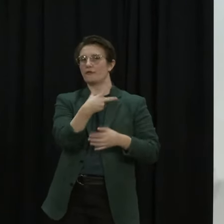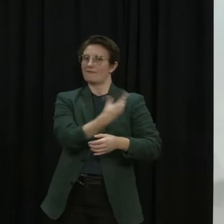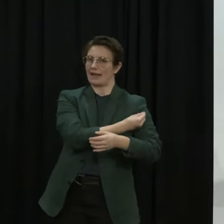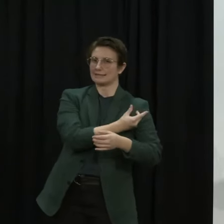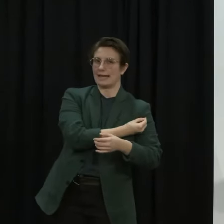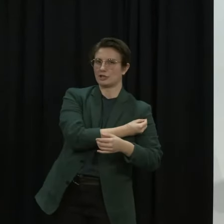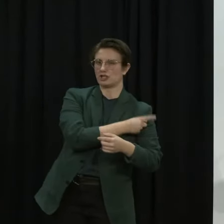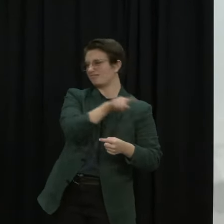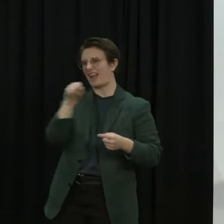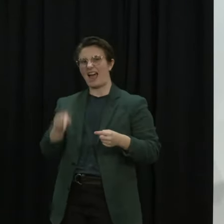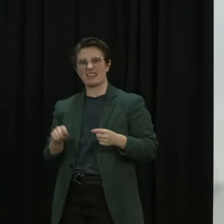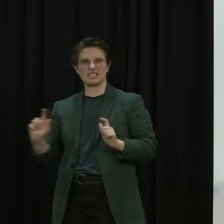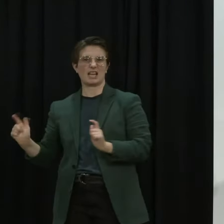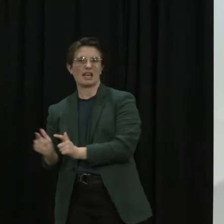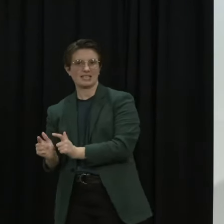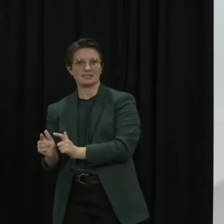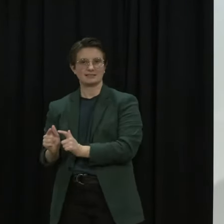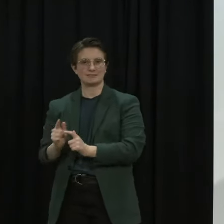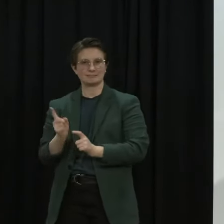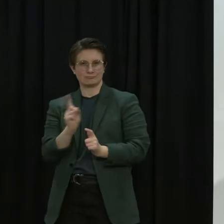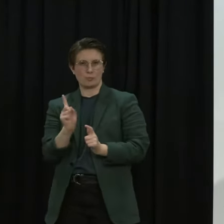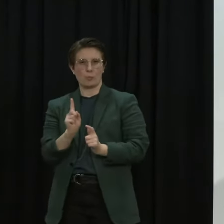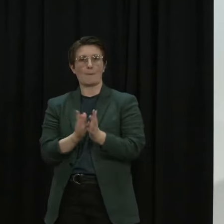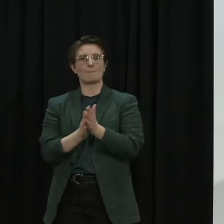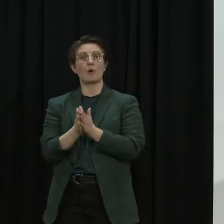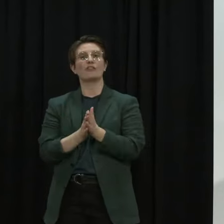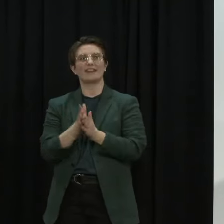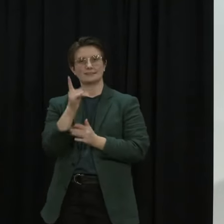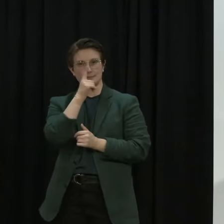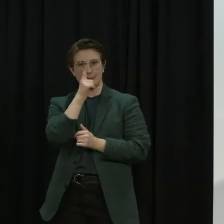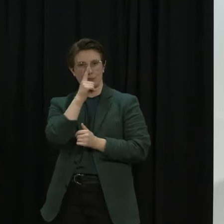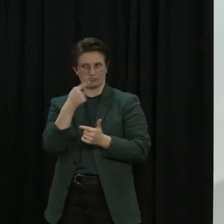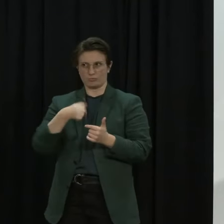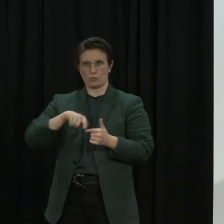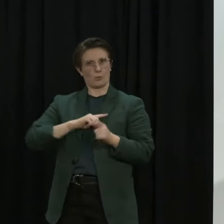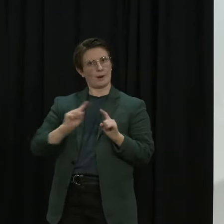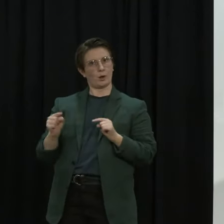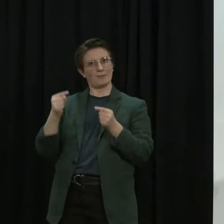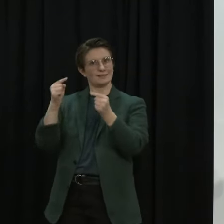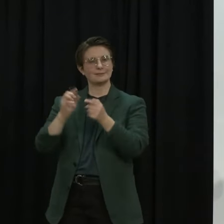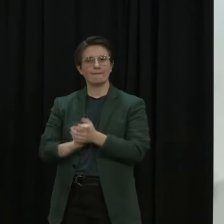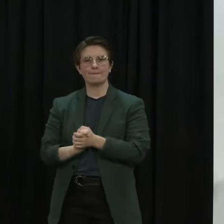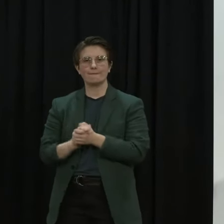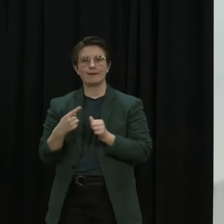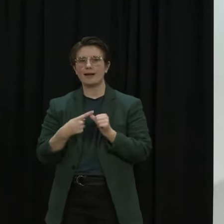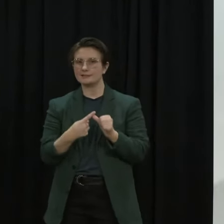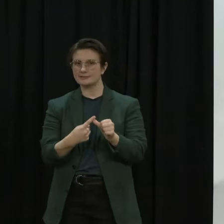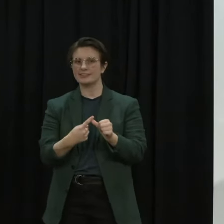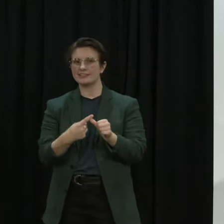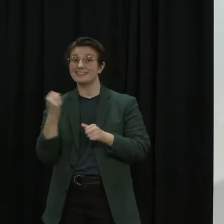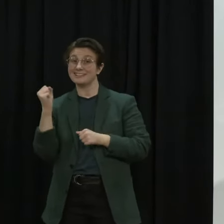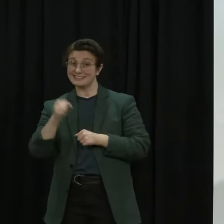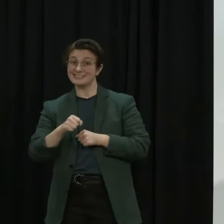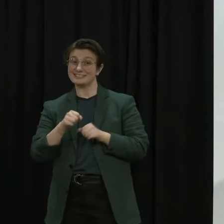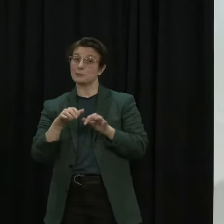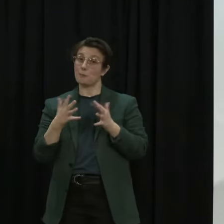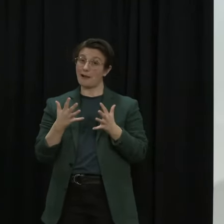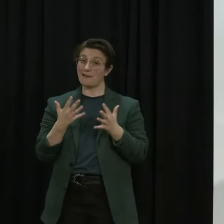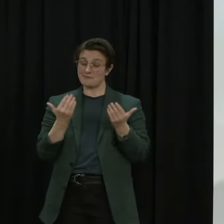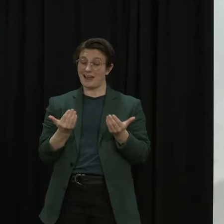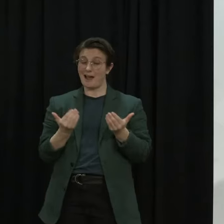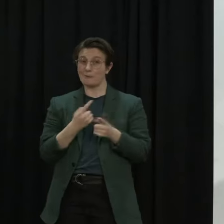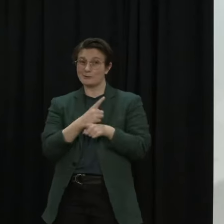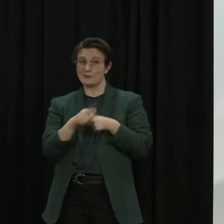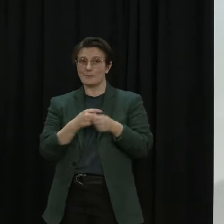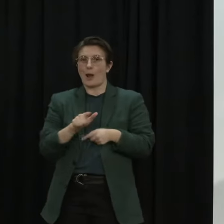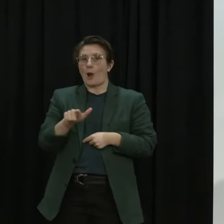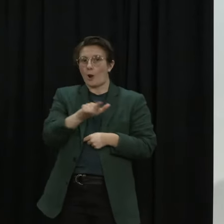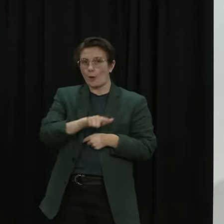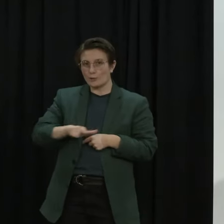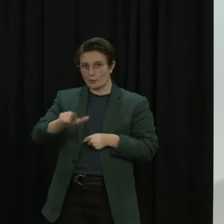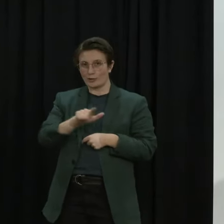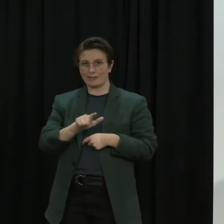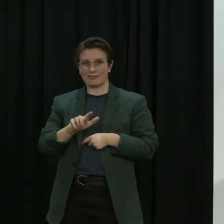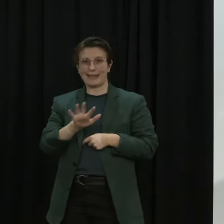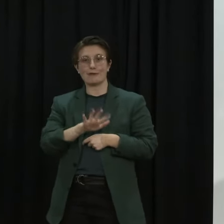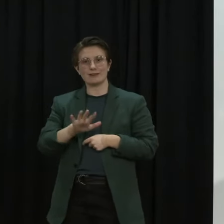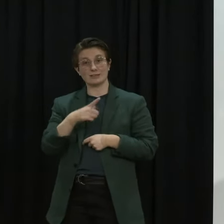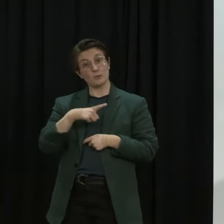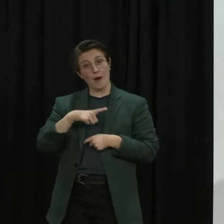competitive bunch and what kind